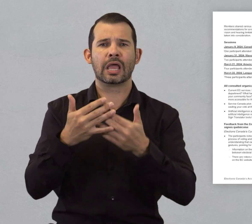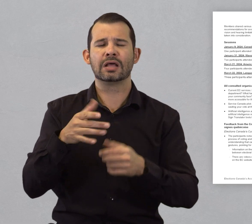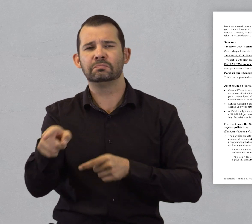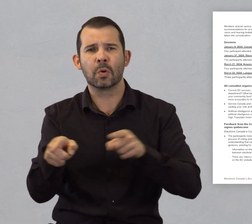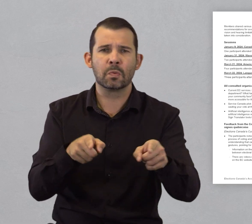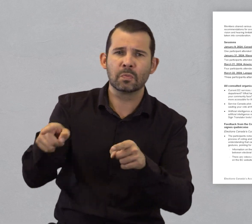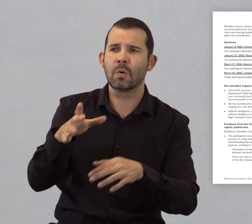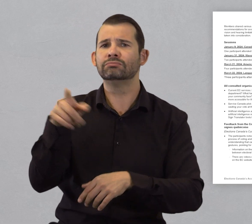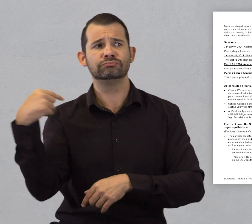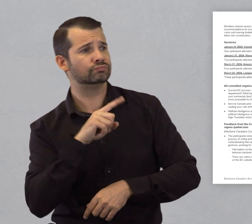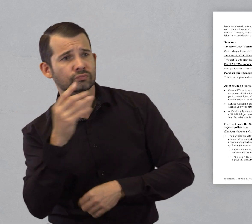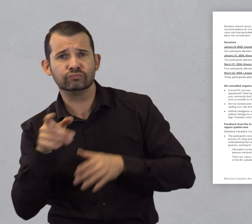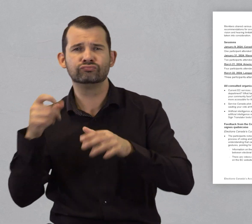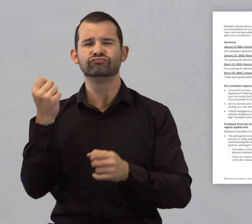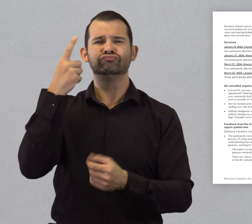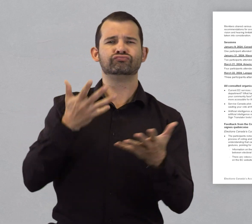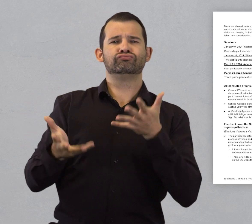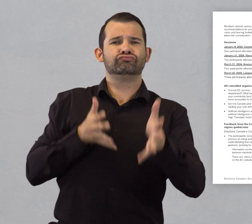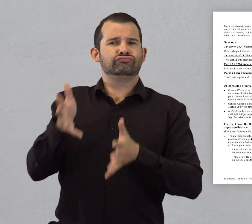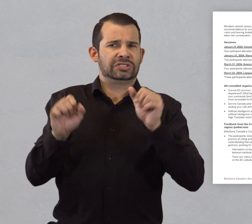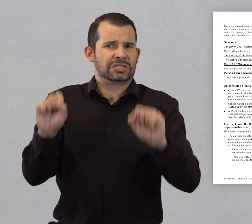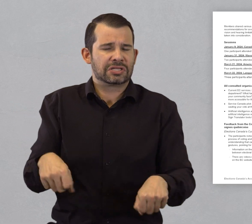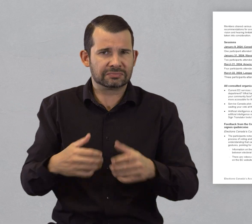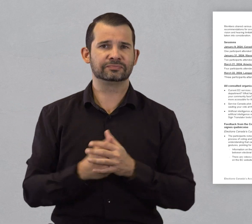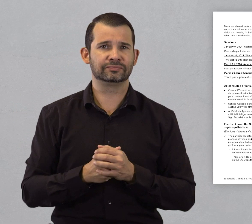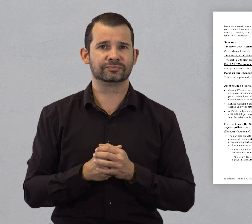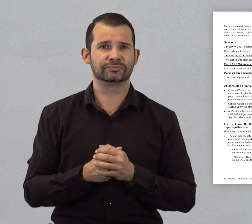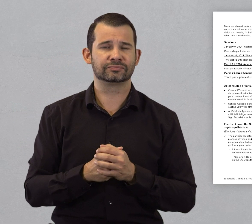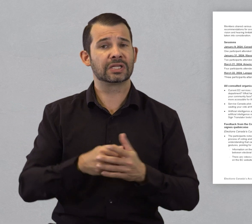pointing for directions, etc.  Information on the election